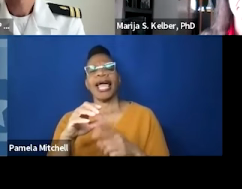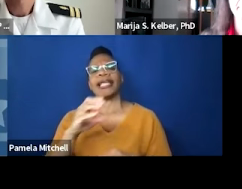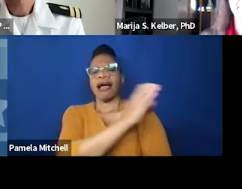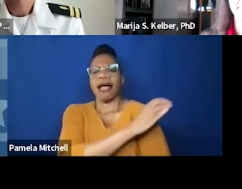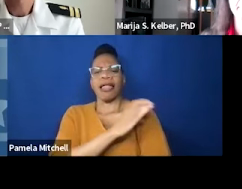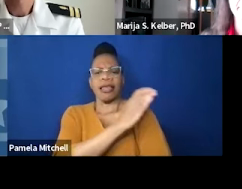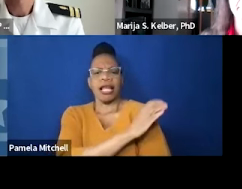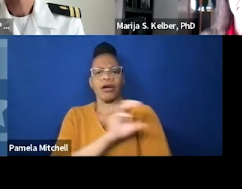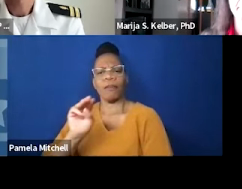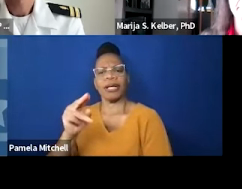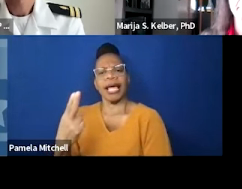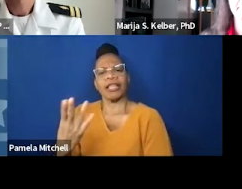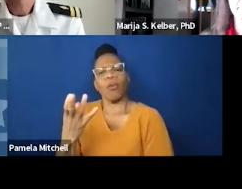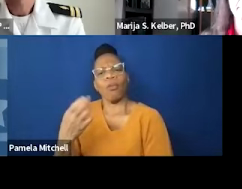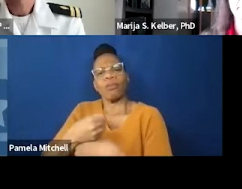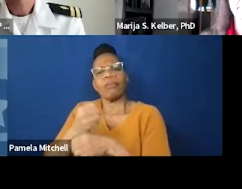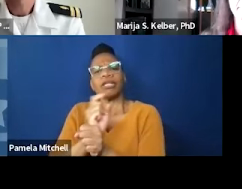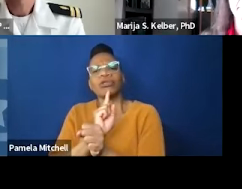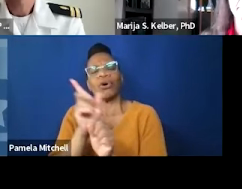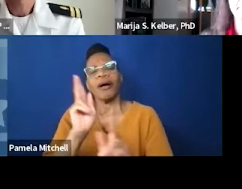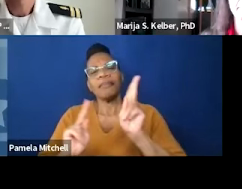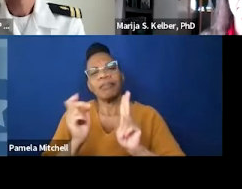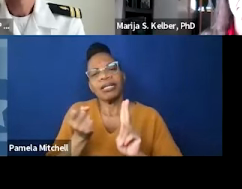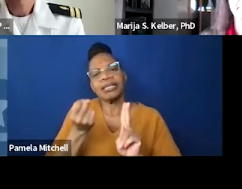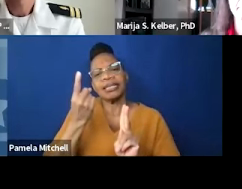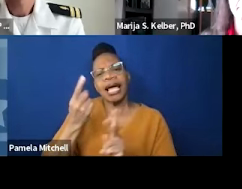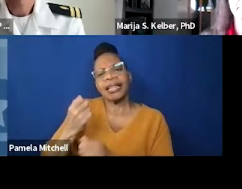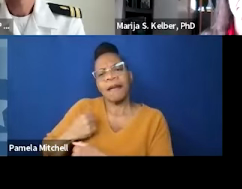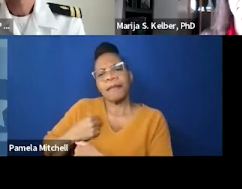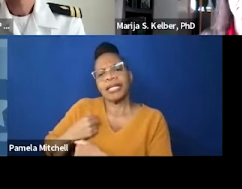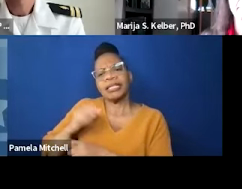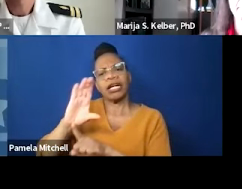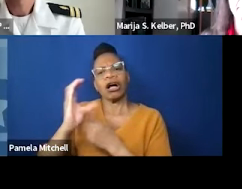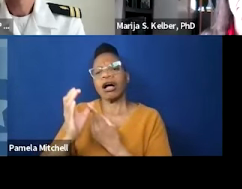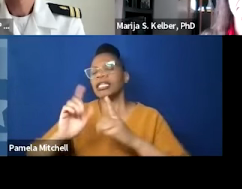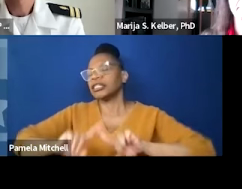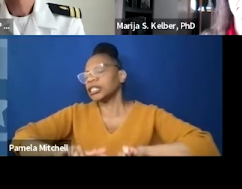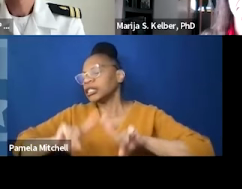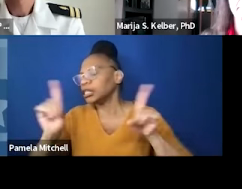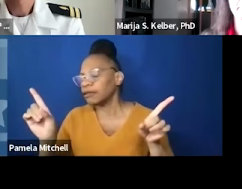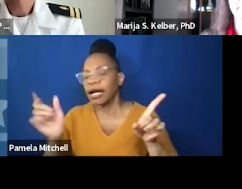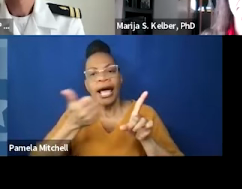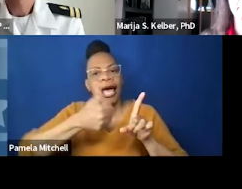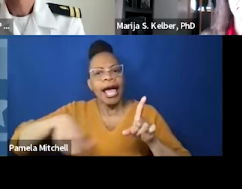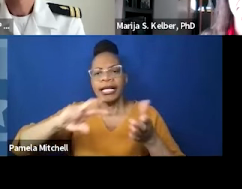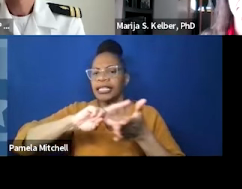I always want to ensure that people understand that military culture is a different culture. By any definition of culture,